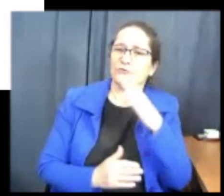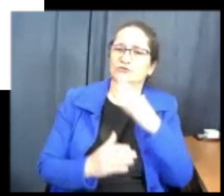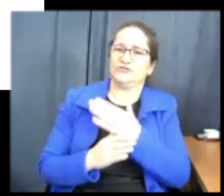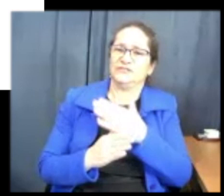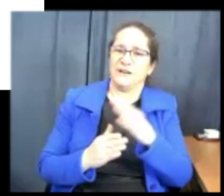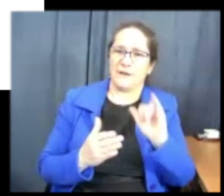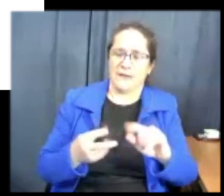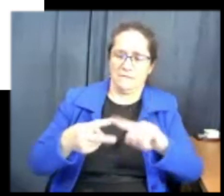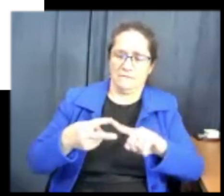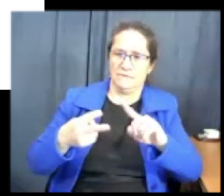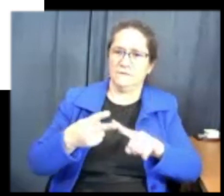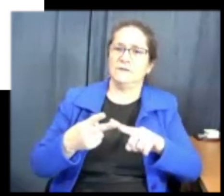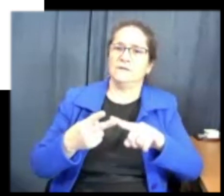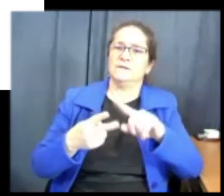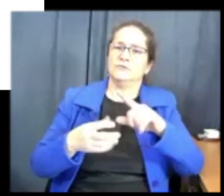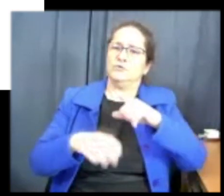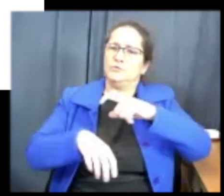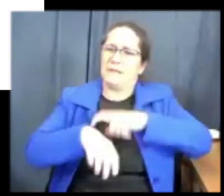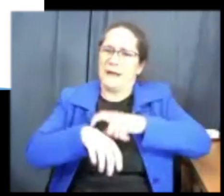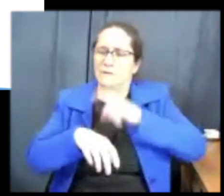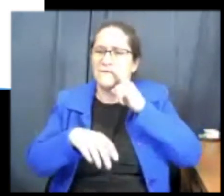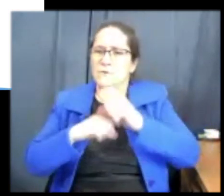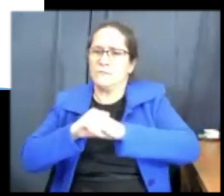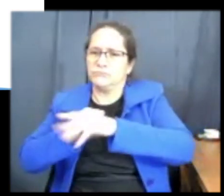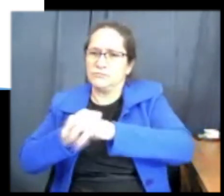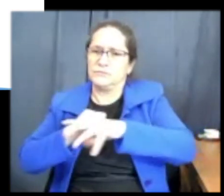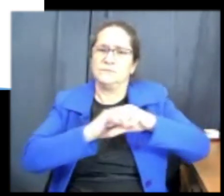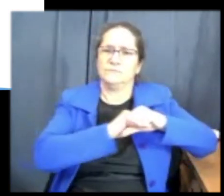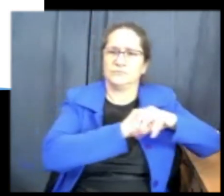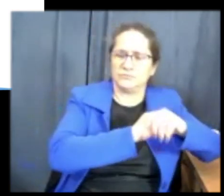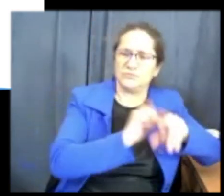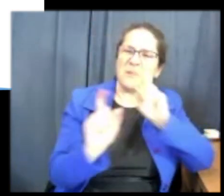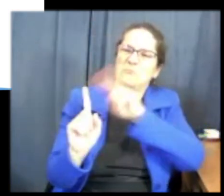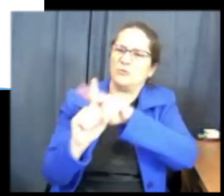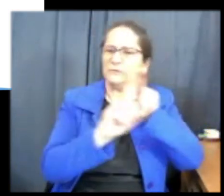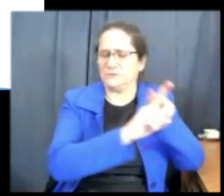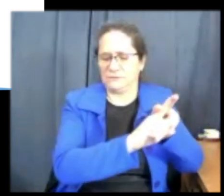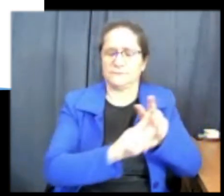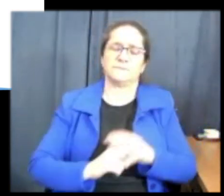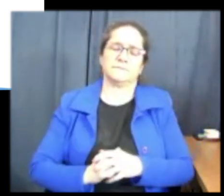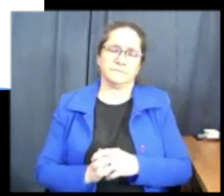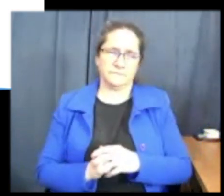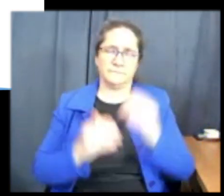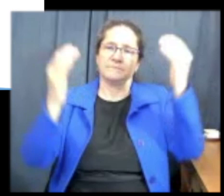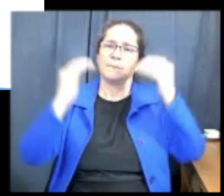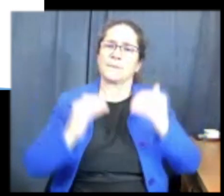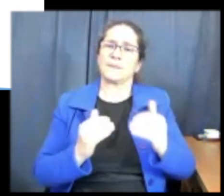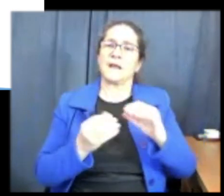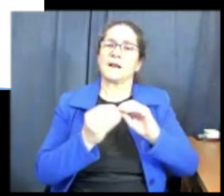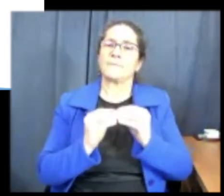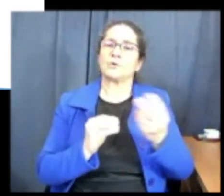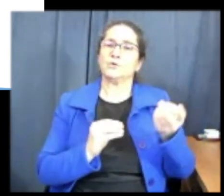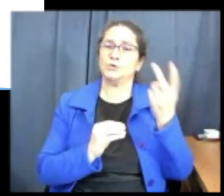of the data and the specifics to each one. So this brings us to action step number two, which is where we would follow up